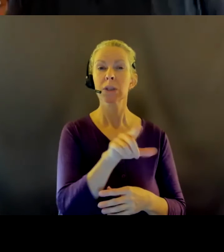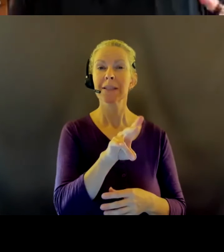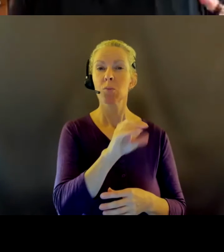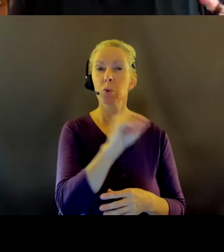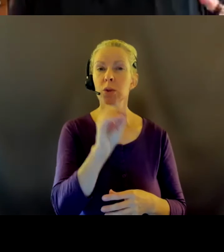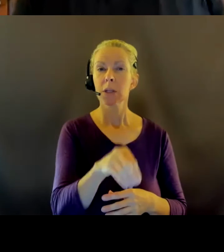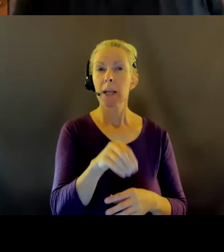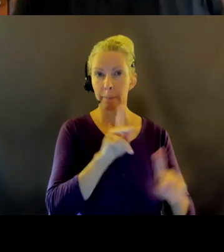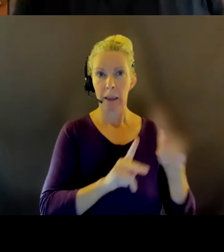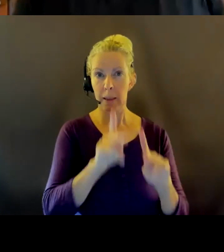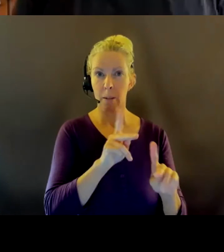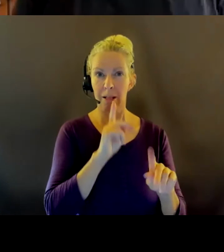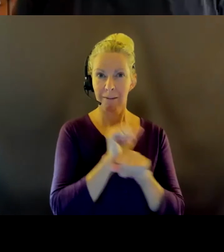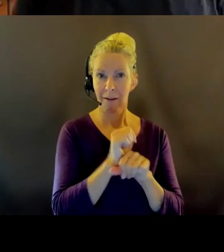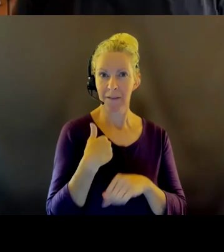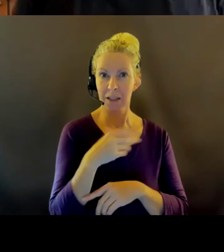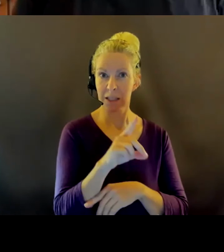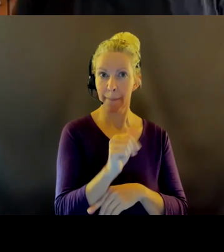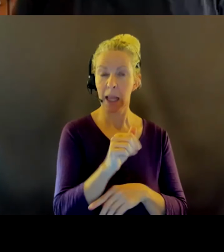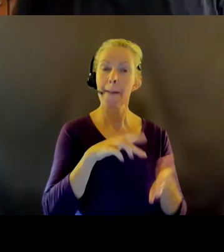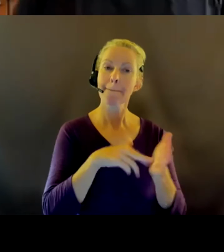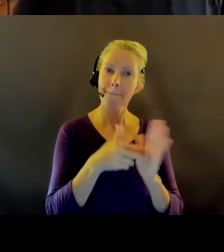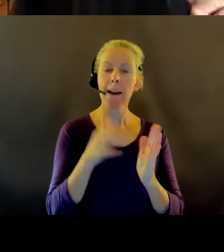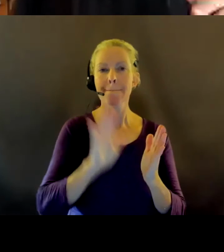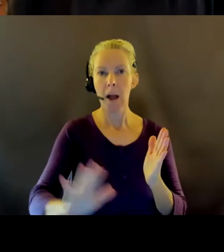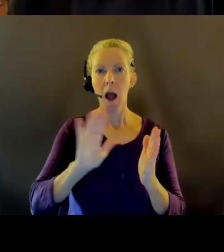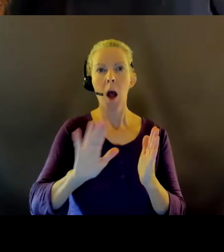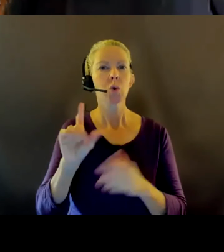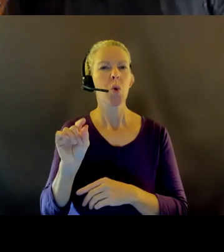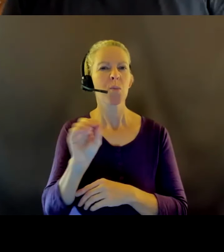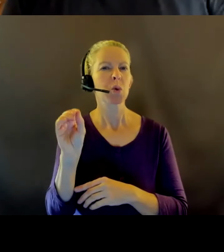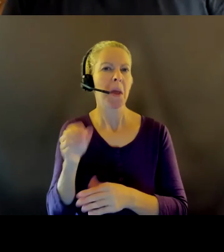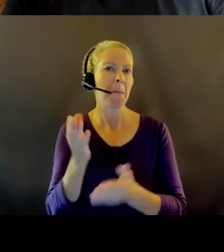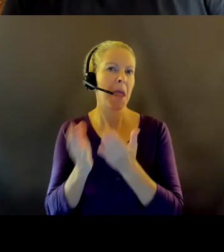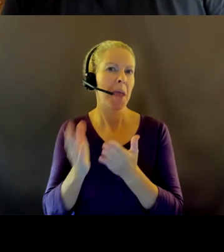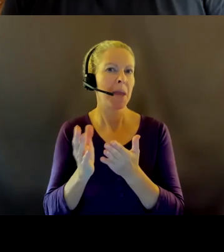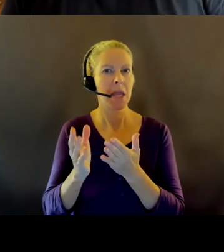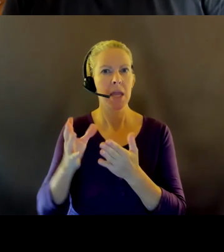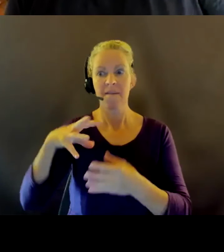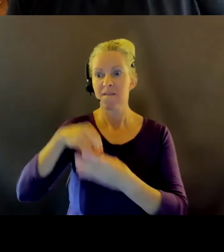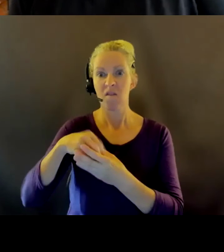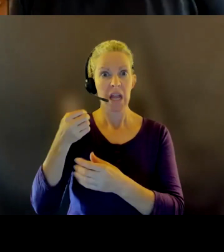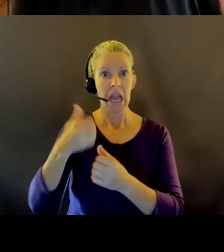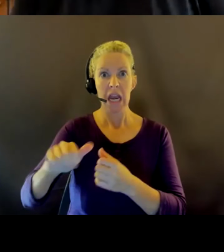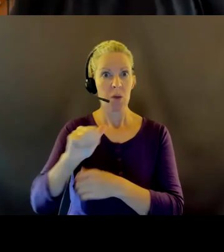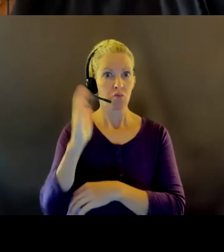with a disability, probably around 27% at least can be in any presentation like today,